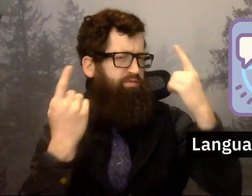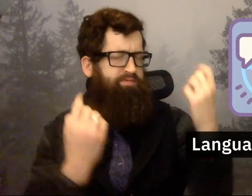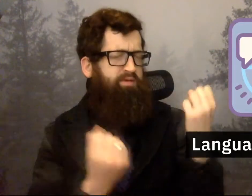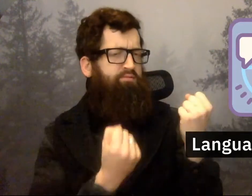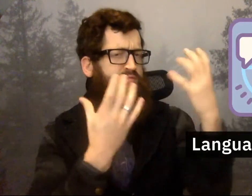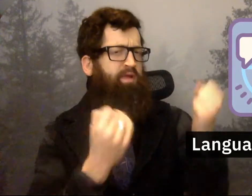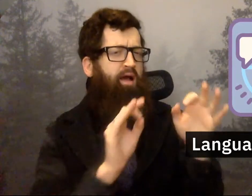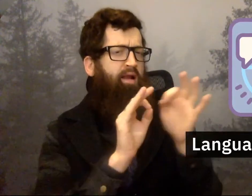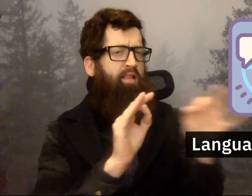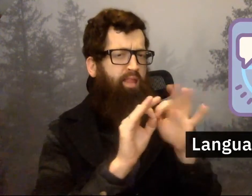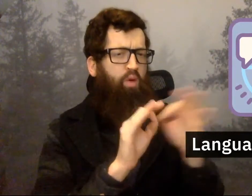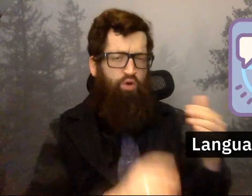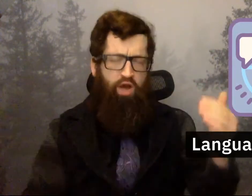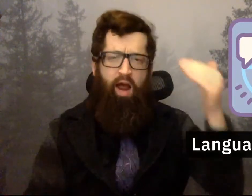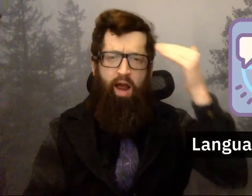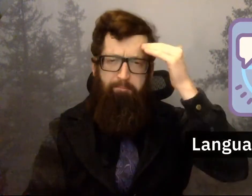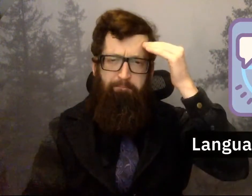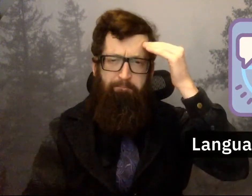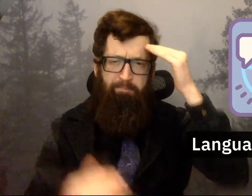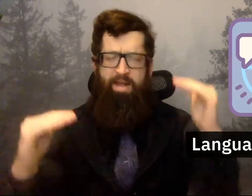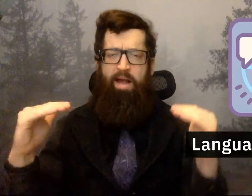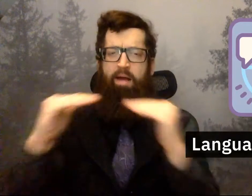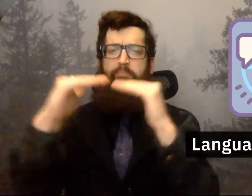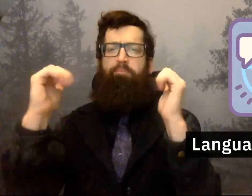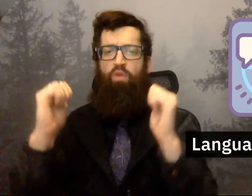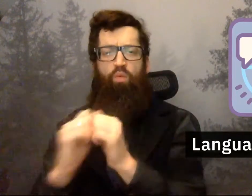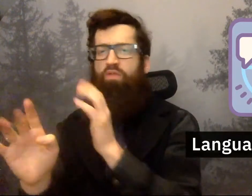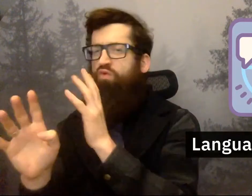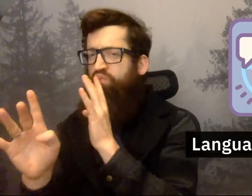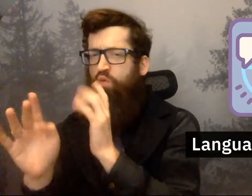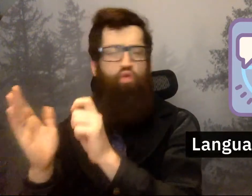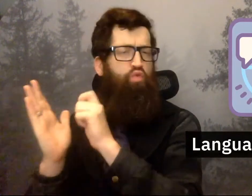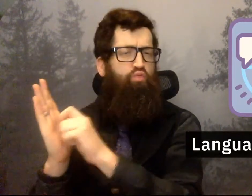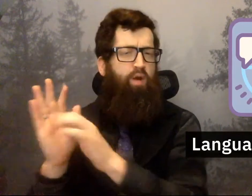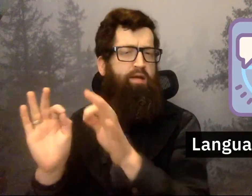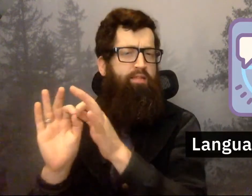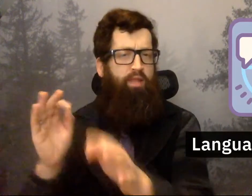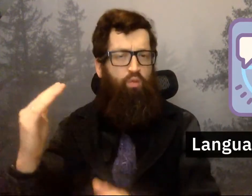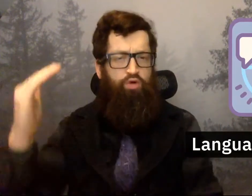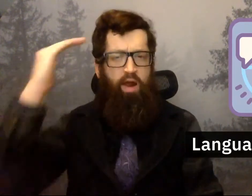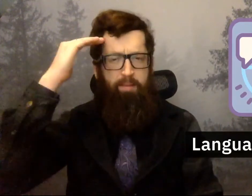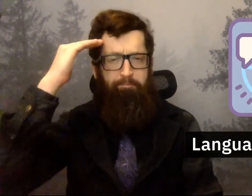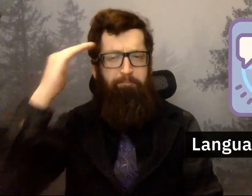The content presented in sign language must be conceptually equivalent to that provided in written spoken language.